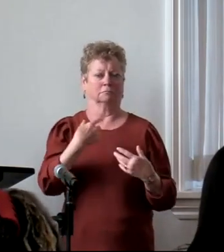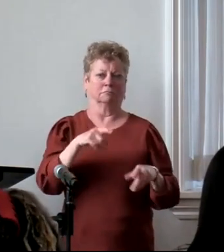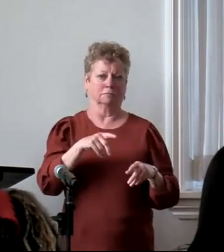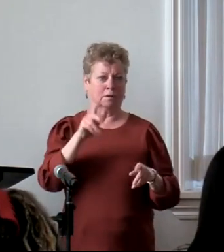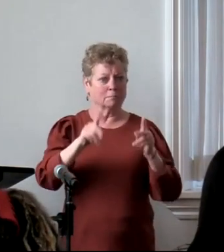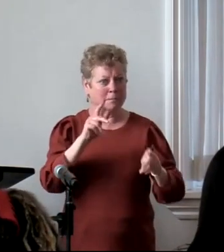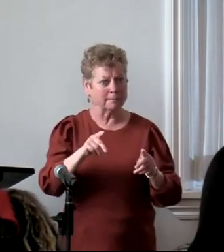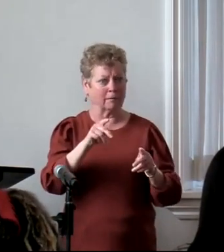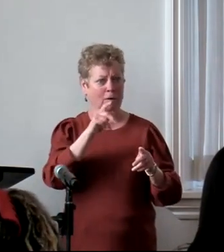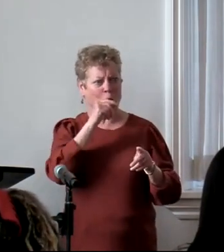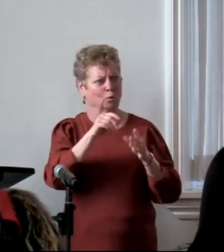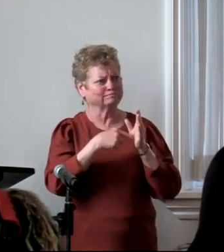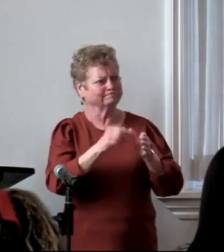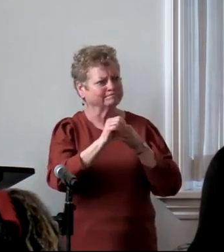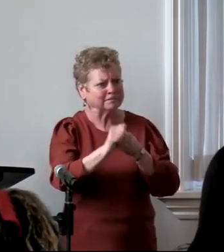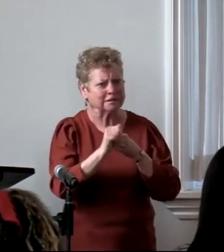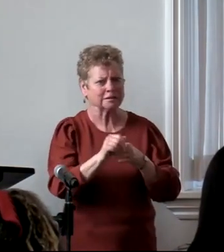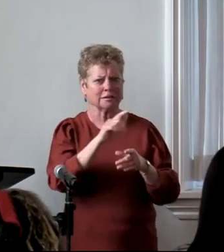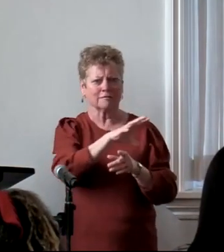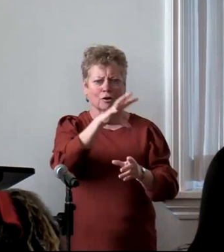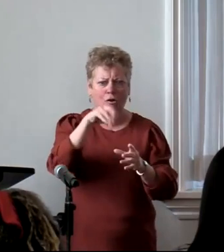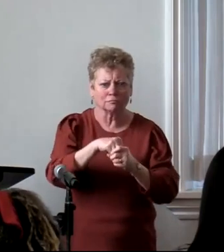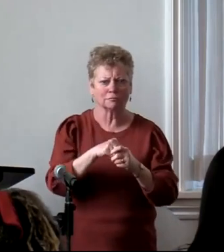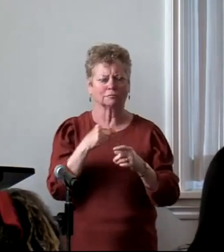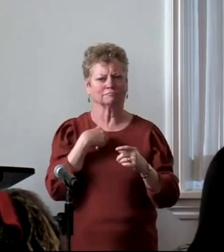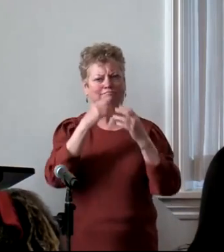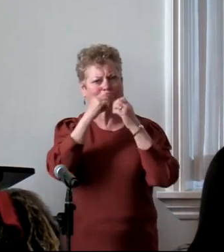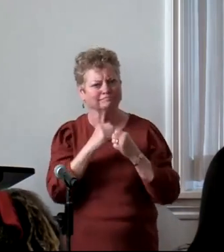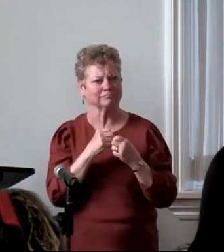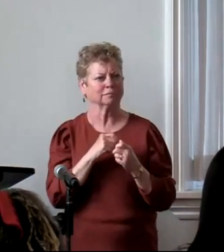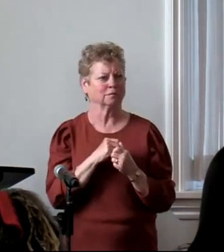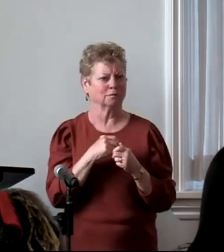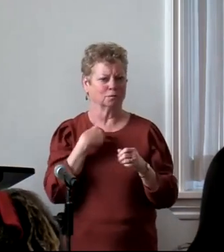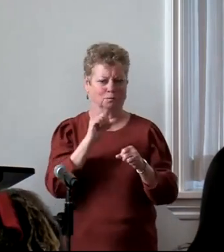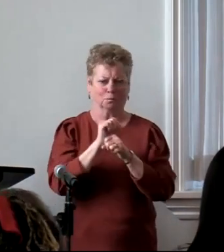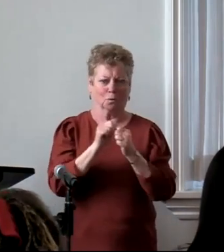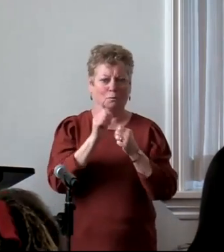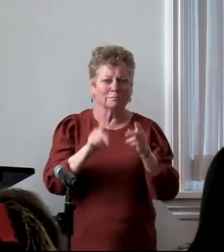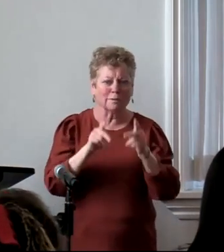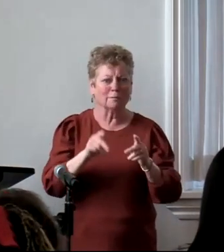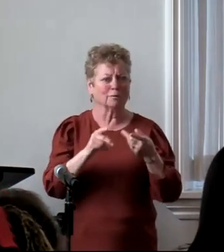and leadership of Nova Scotians with disabilities. We highlight the work of people and organizations and communities